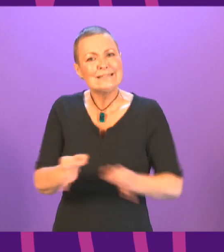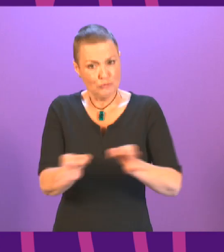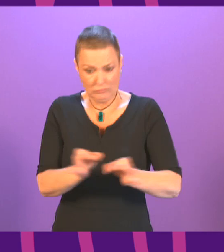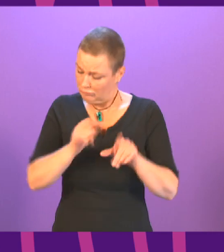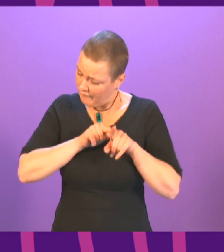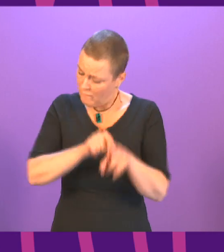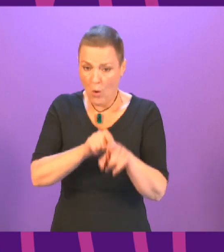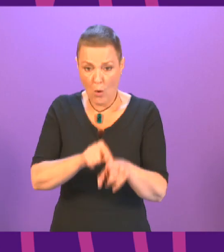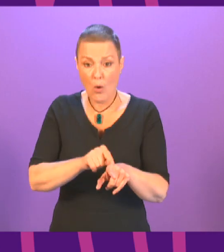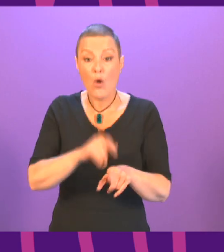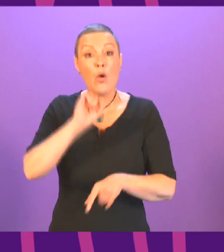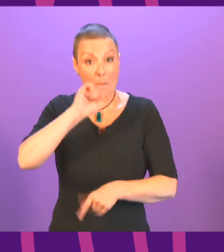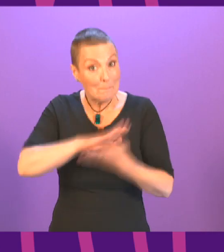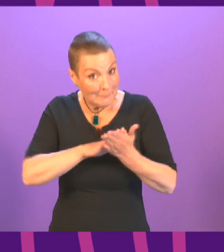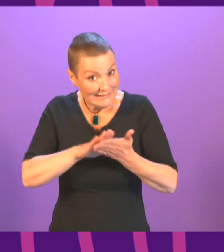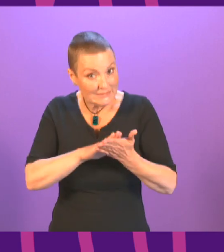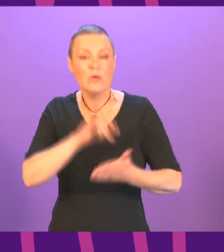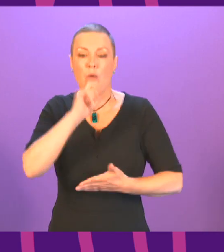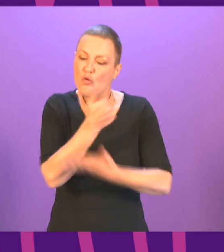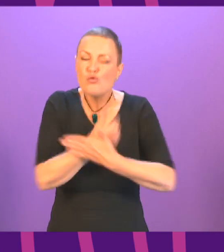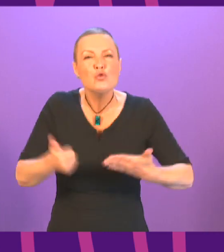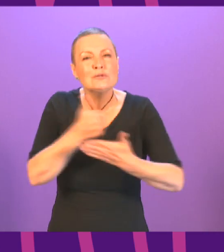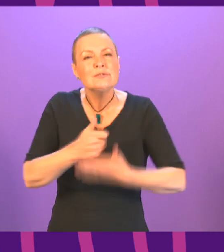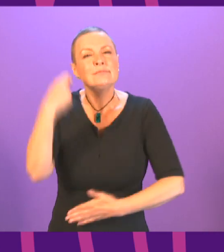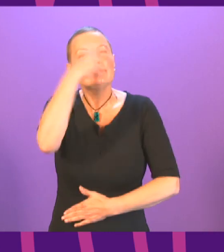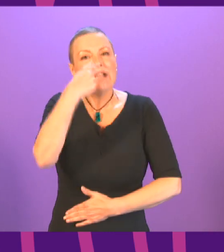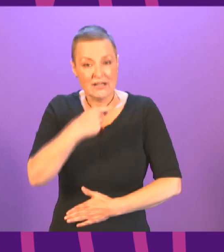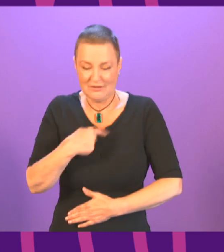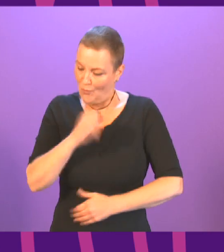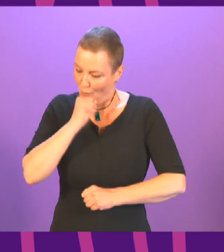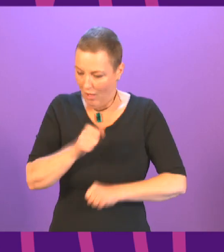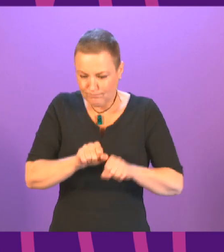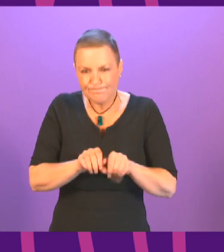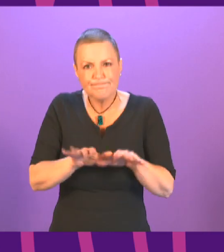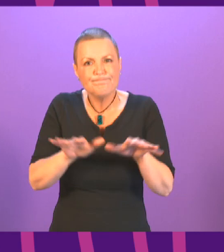testing strategy, which will extend routine testing in the national health service and